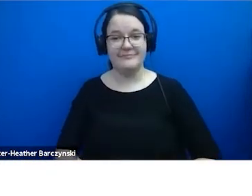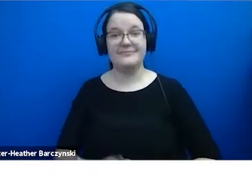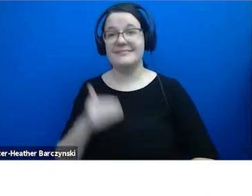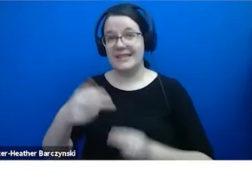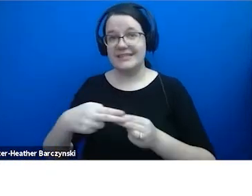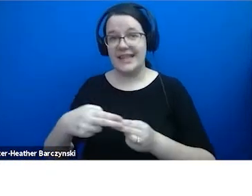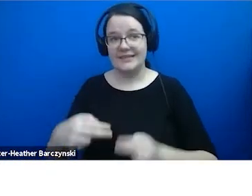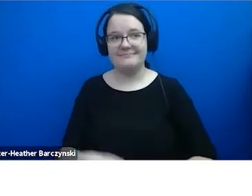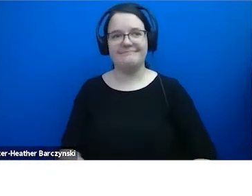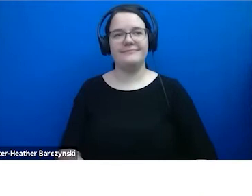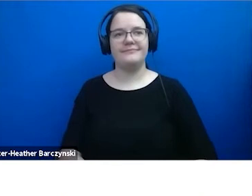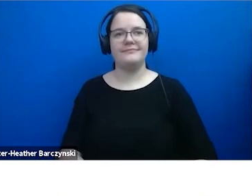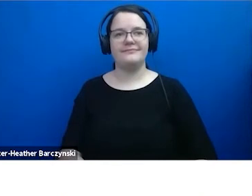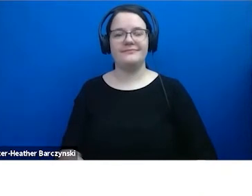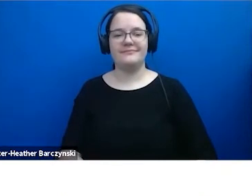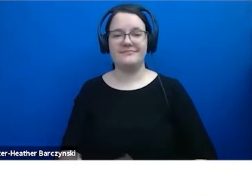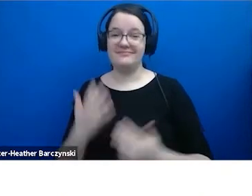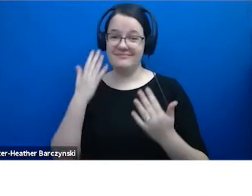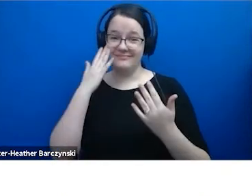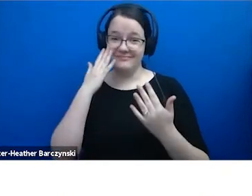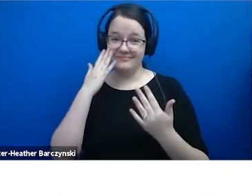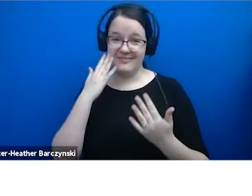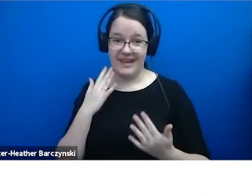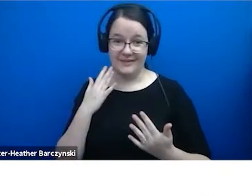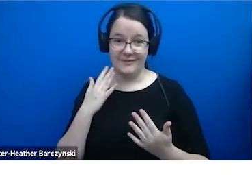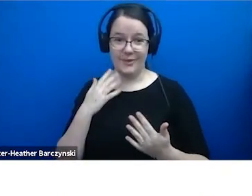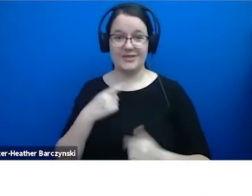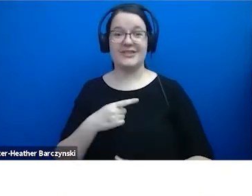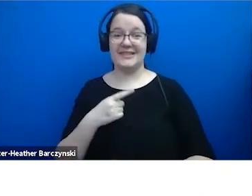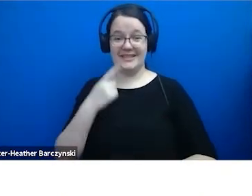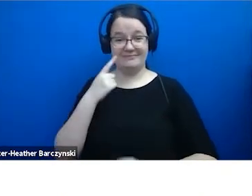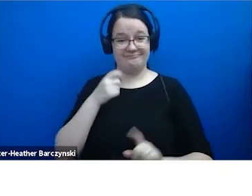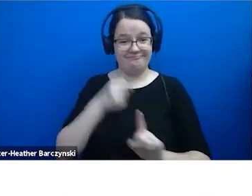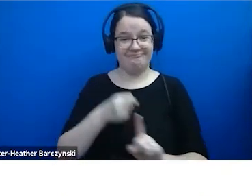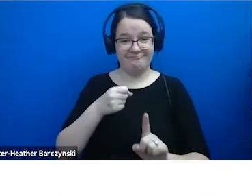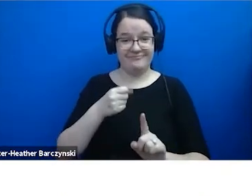unfortunately in addition to acute disease due to covid it appears as though children are